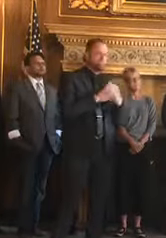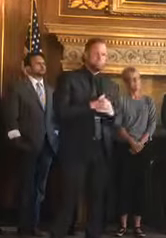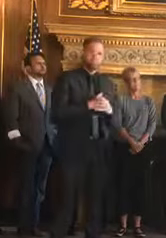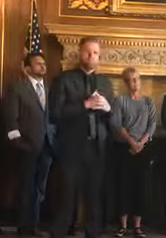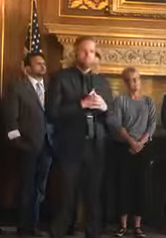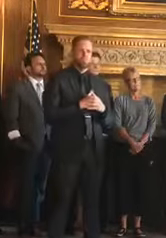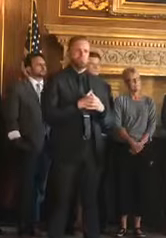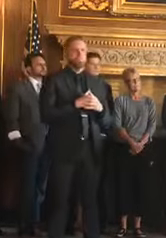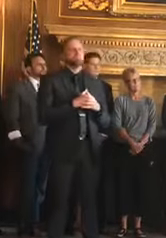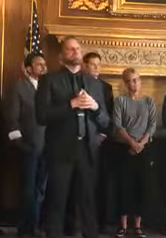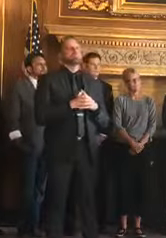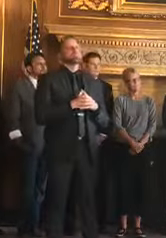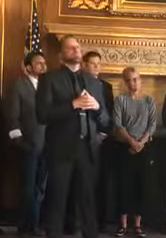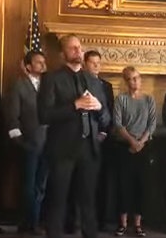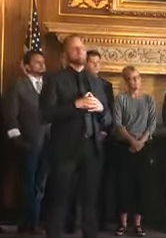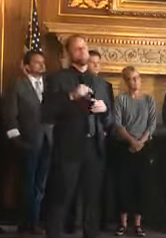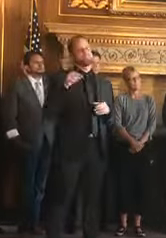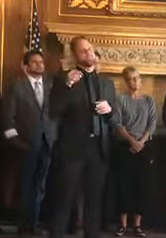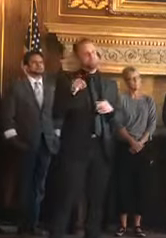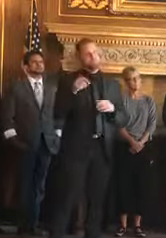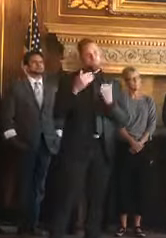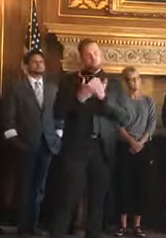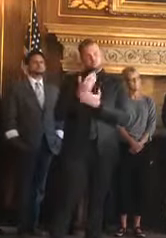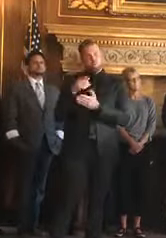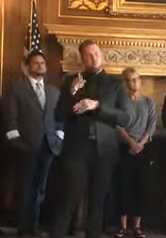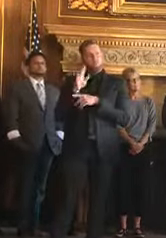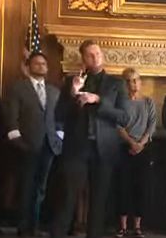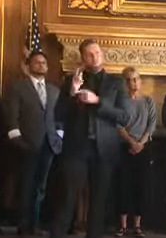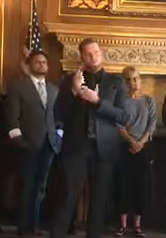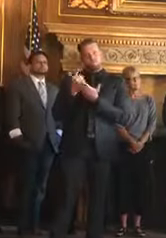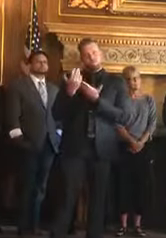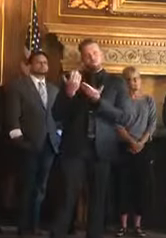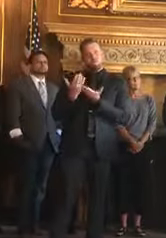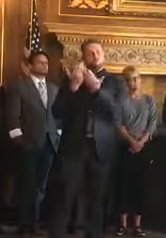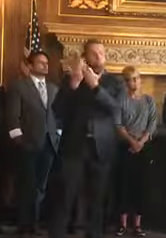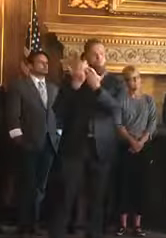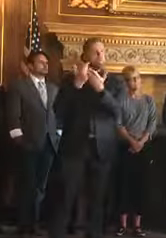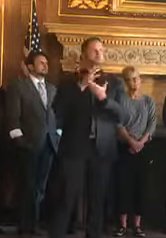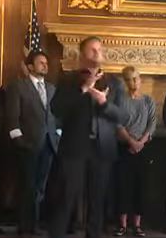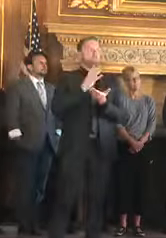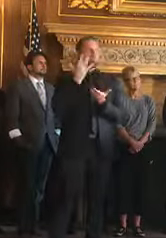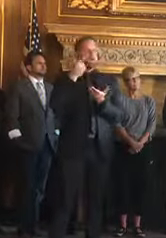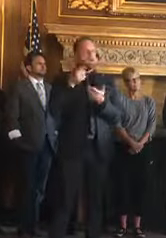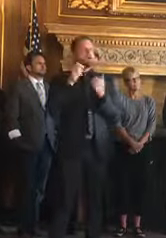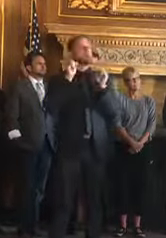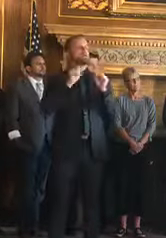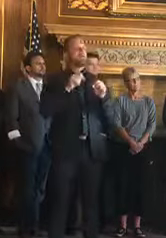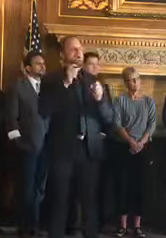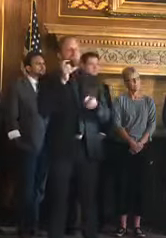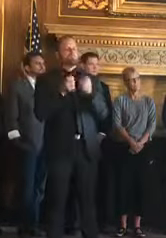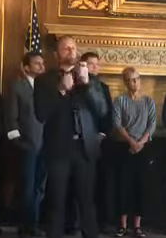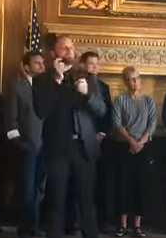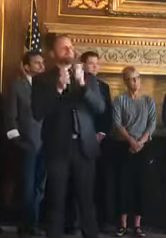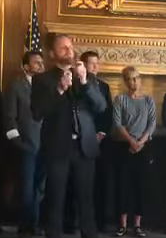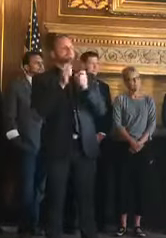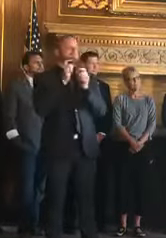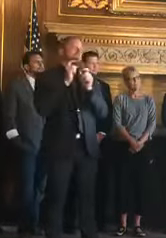in the future as well as strengthening protections from fraudulent and unethical behavior for